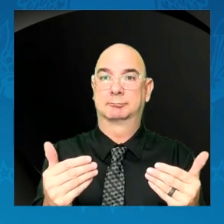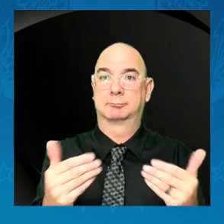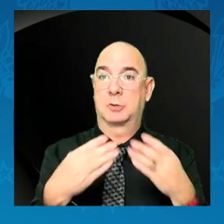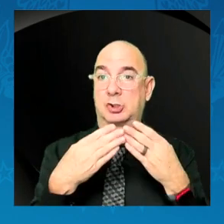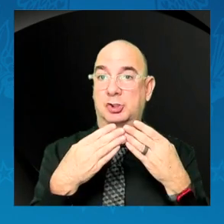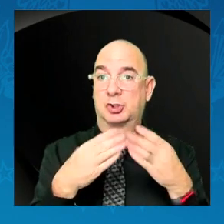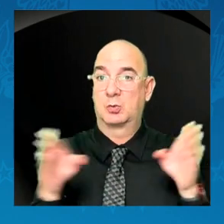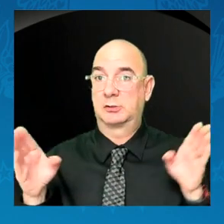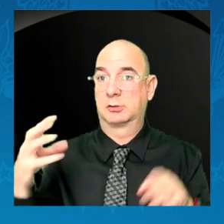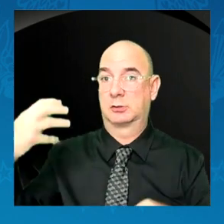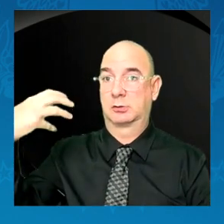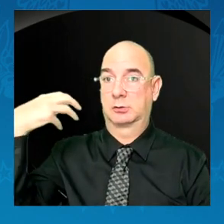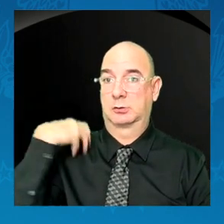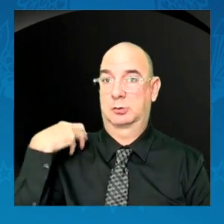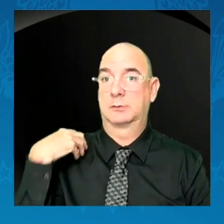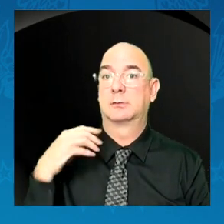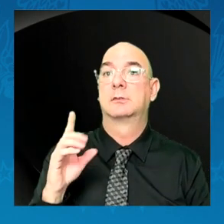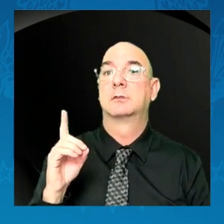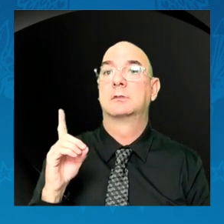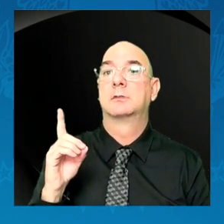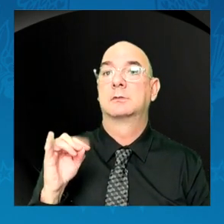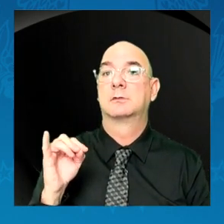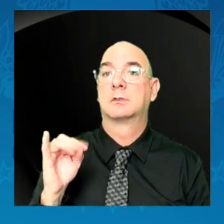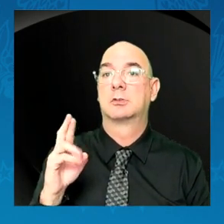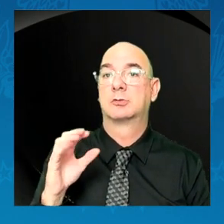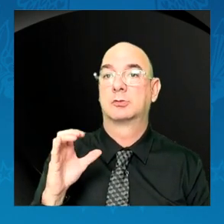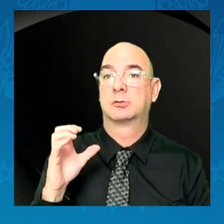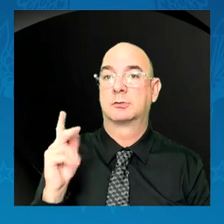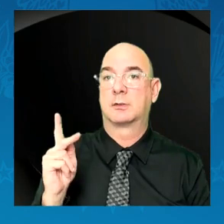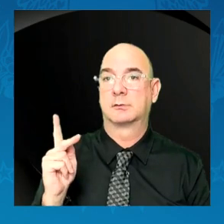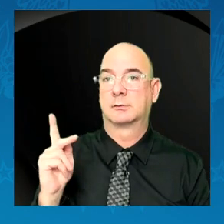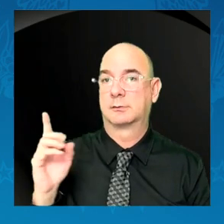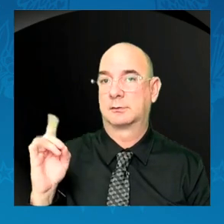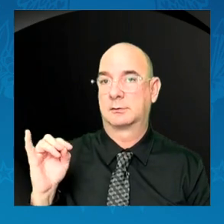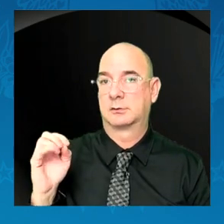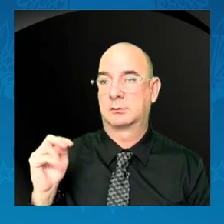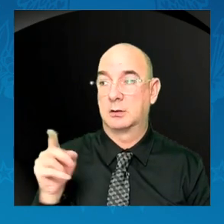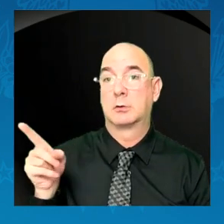who has been an extraordinary leader of the U.S. Space Command and general.